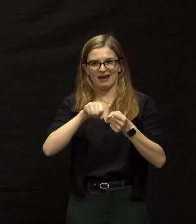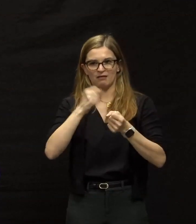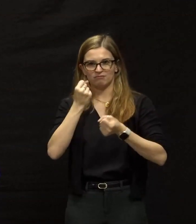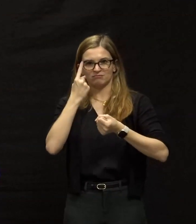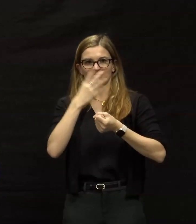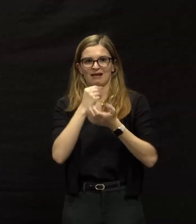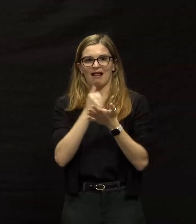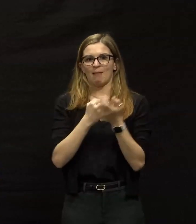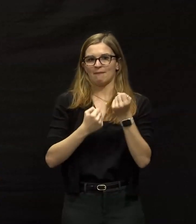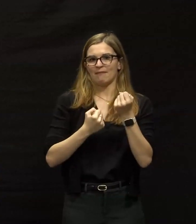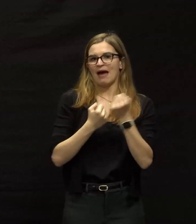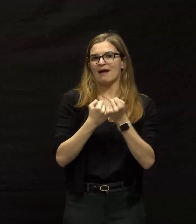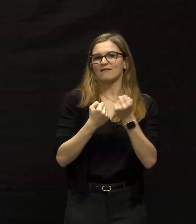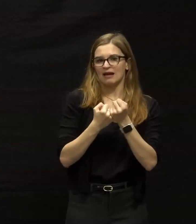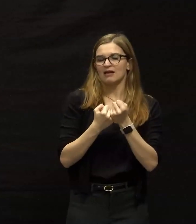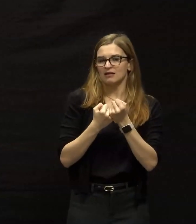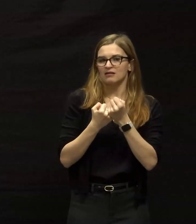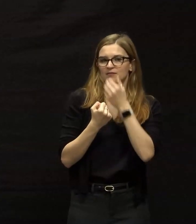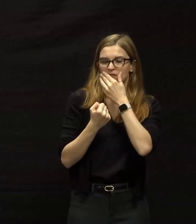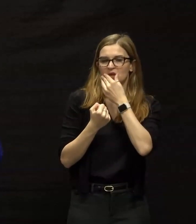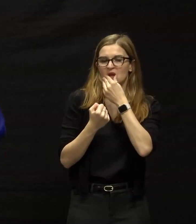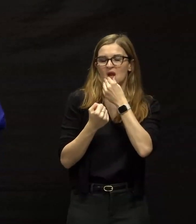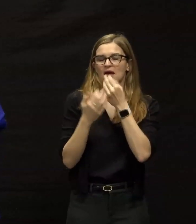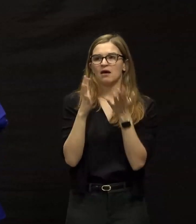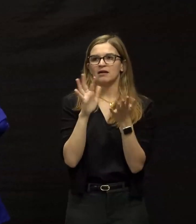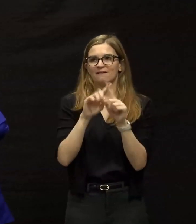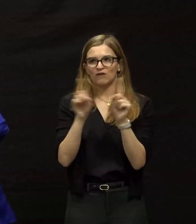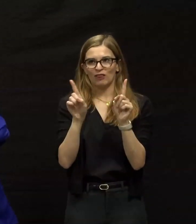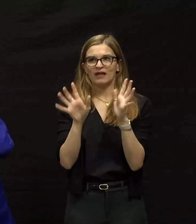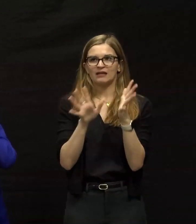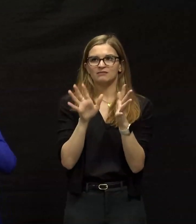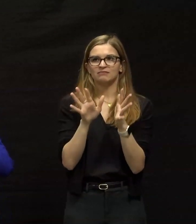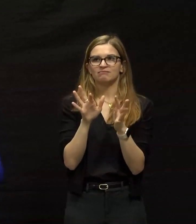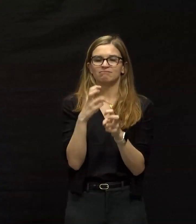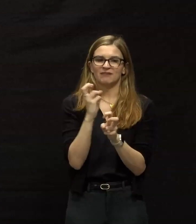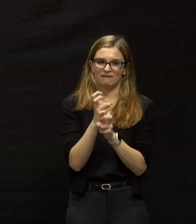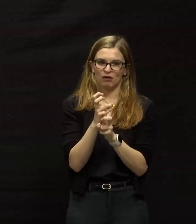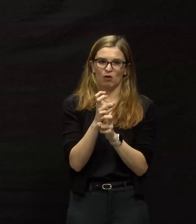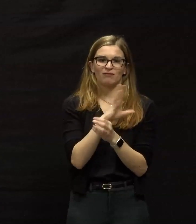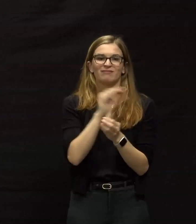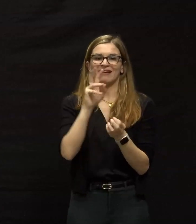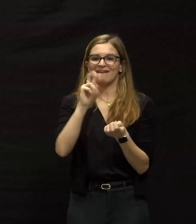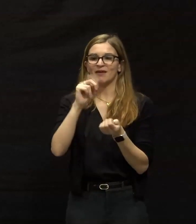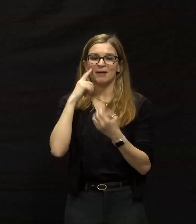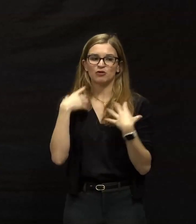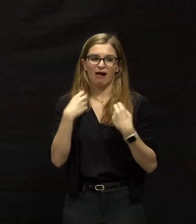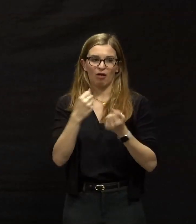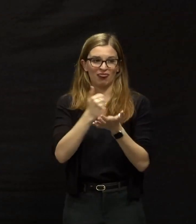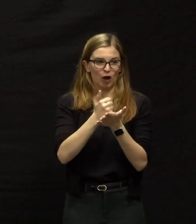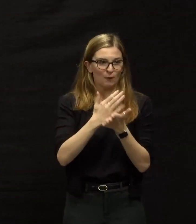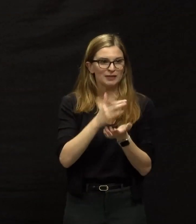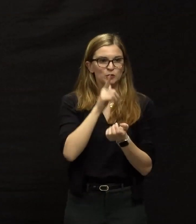maybe it's their local school and you know, how can we help them self-advocate? That can be very difficult.